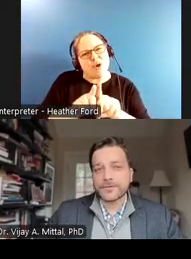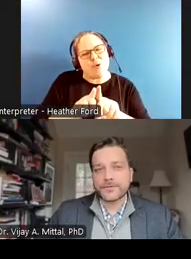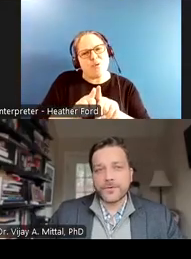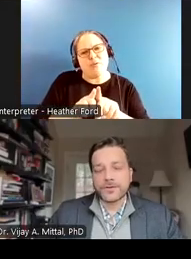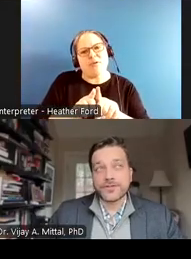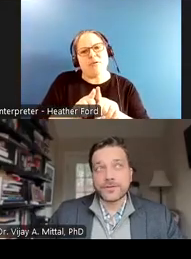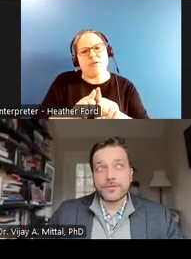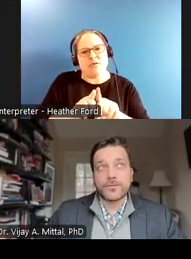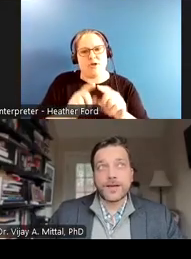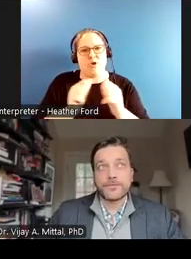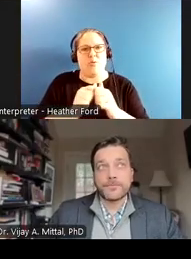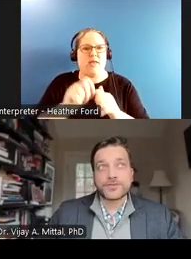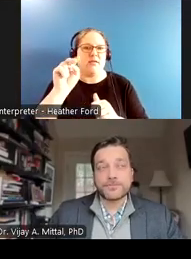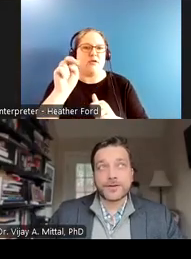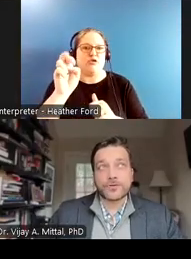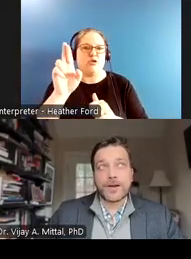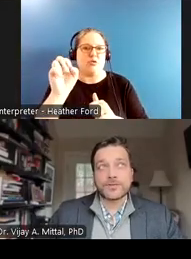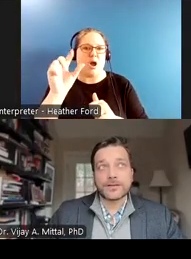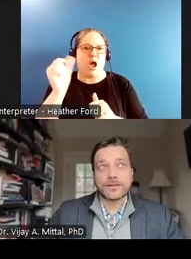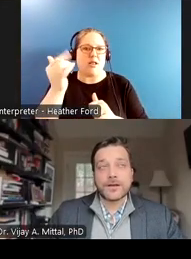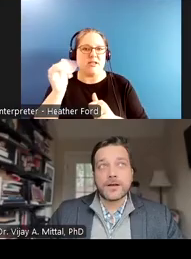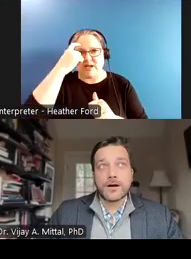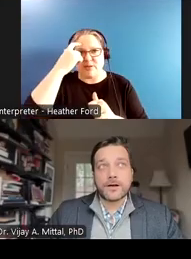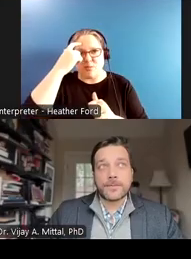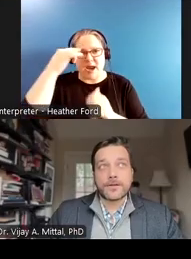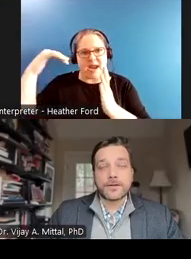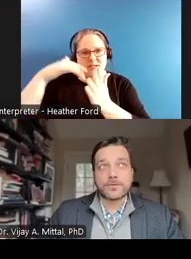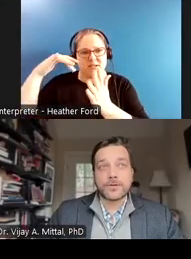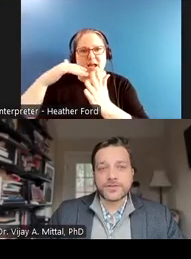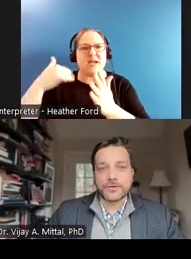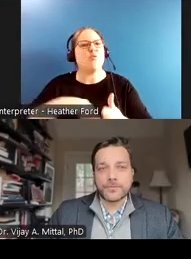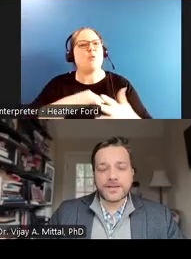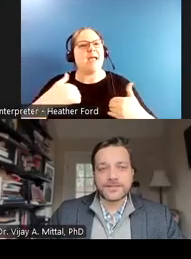of neurology. We have a much better grounding on the neurological basis